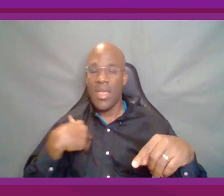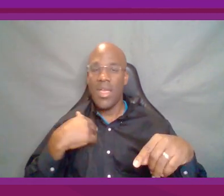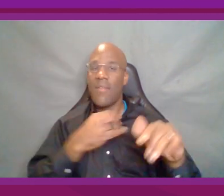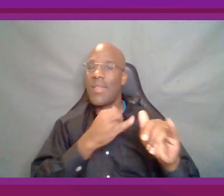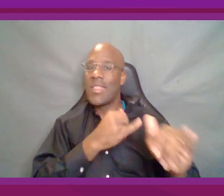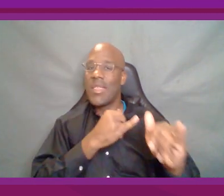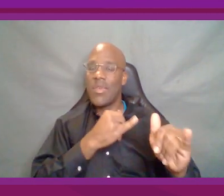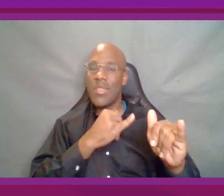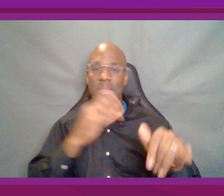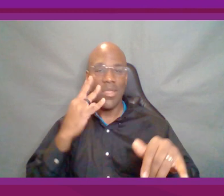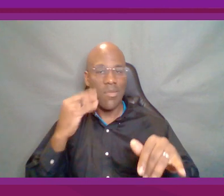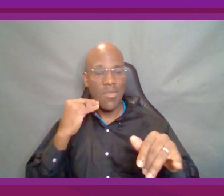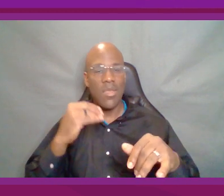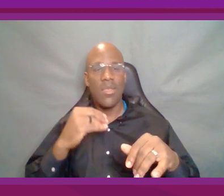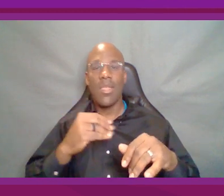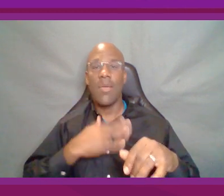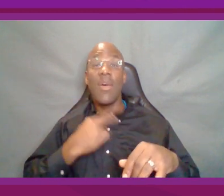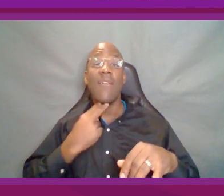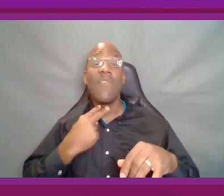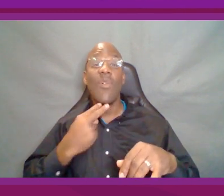making assumptions about me based on my voice